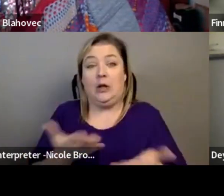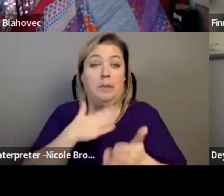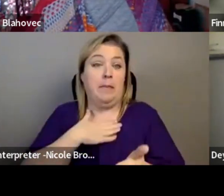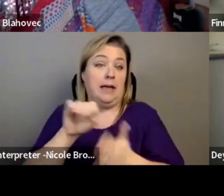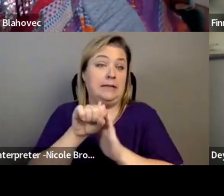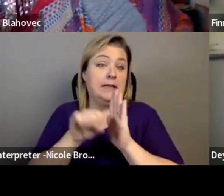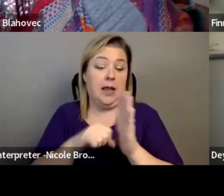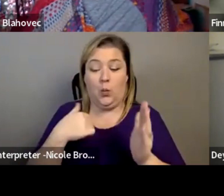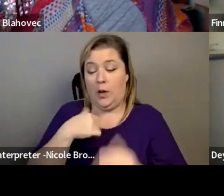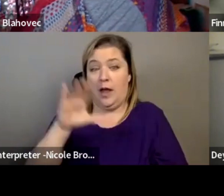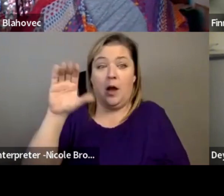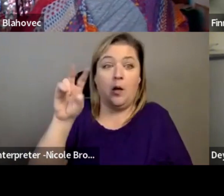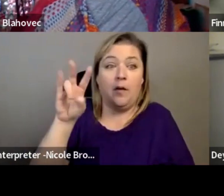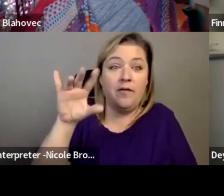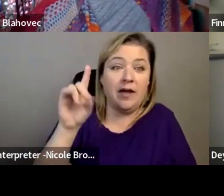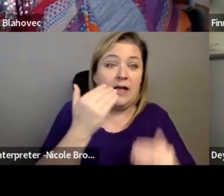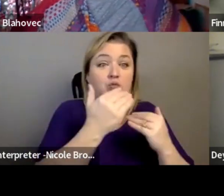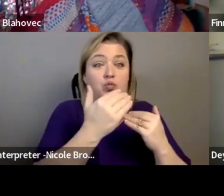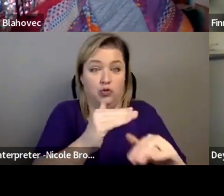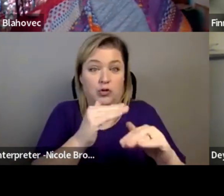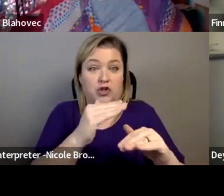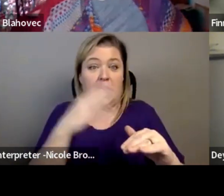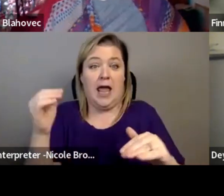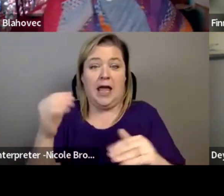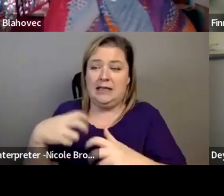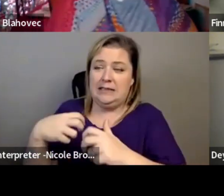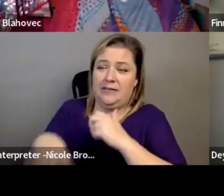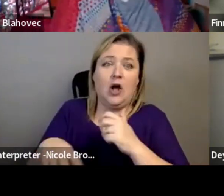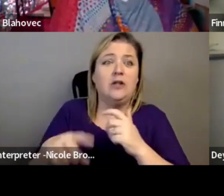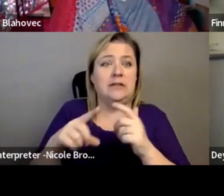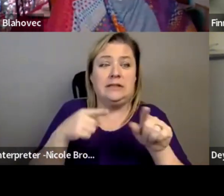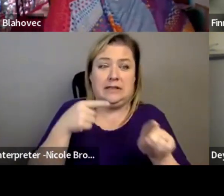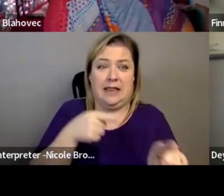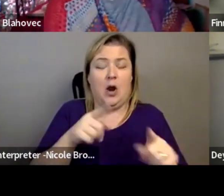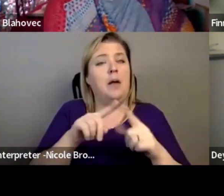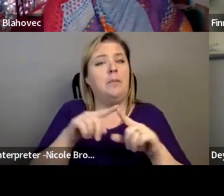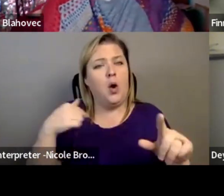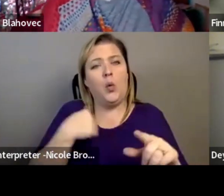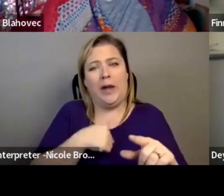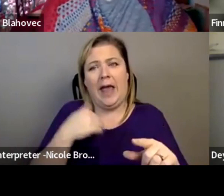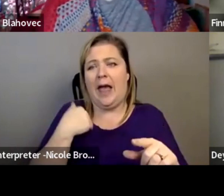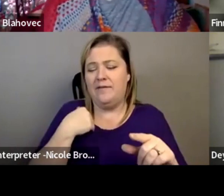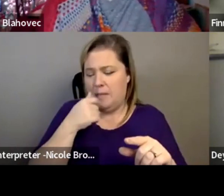COVID COVID restrictions and the difficulties. But we also have a